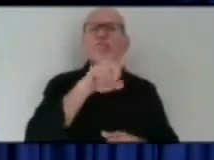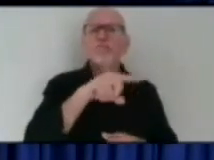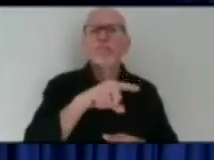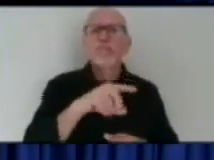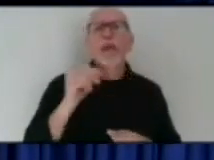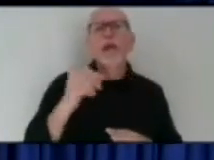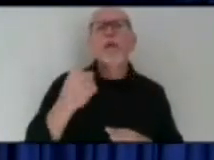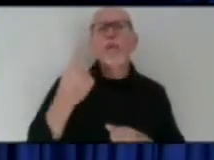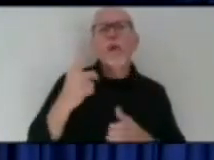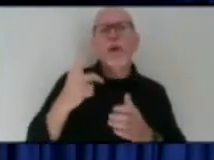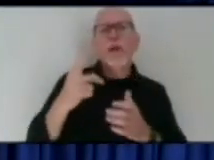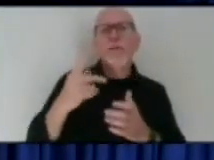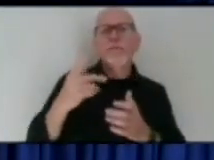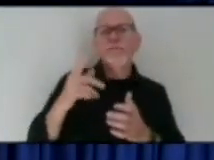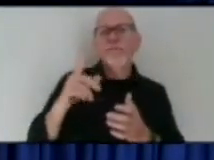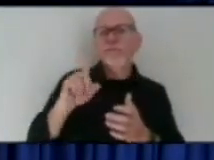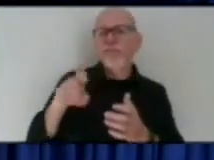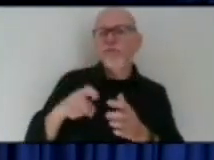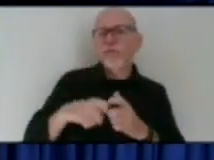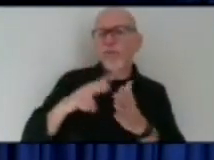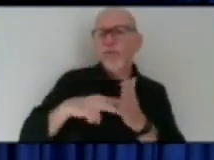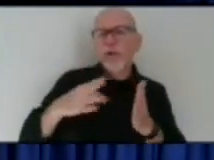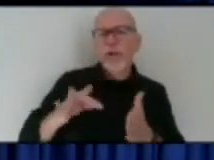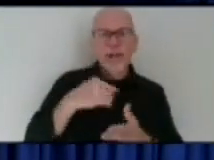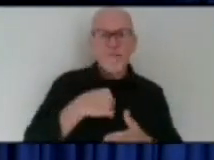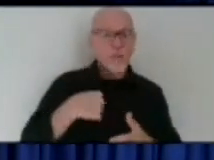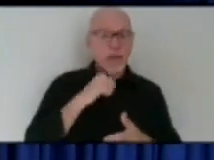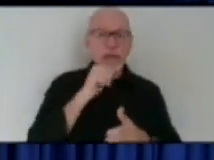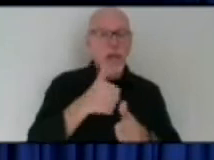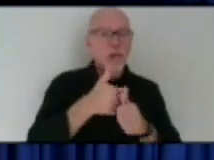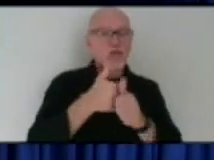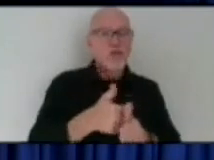about why, If we're not tracking any of the cases back to visitation, as you